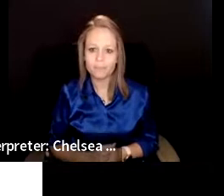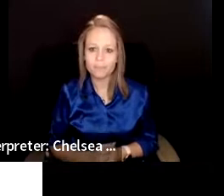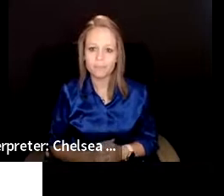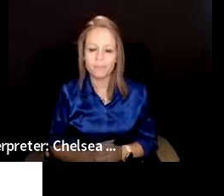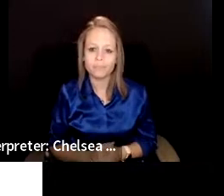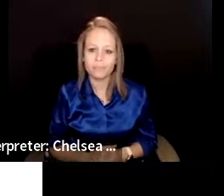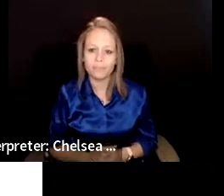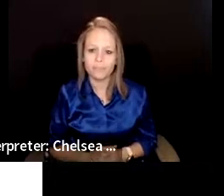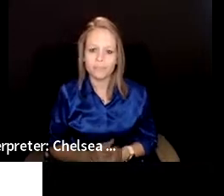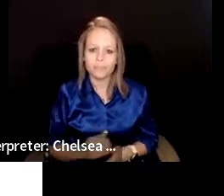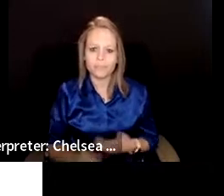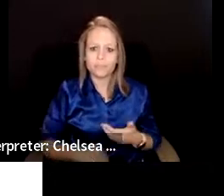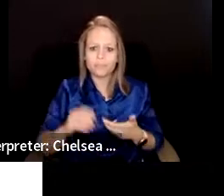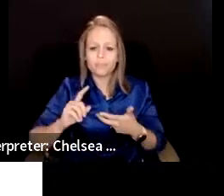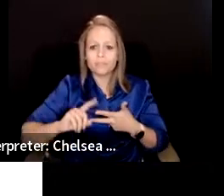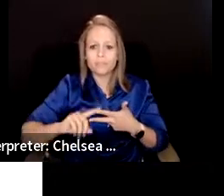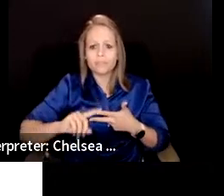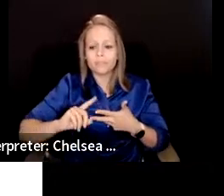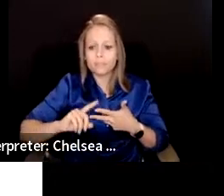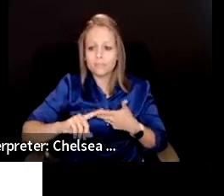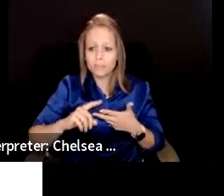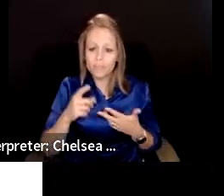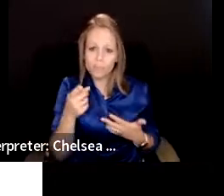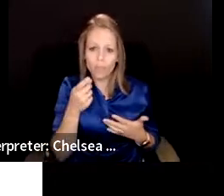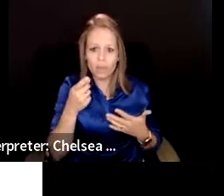in policies that result in insufficient